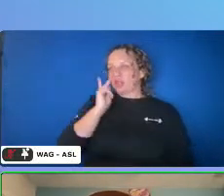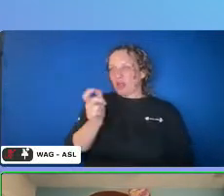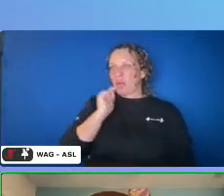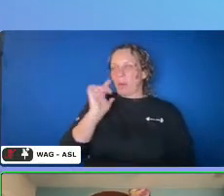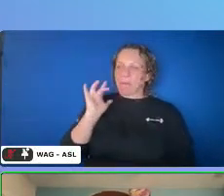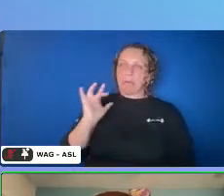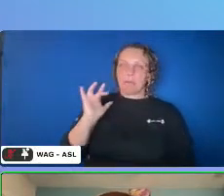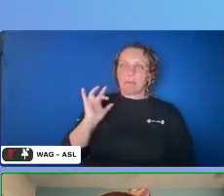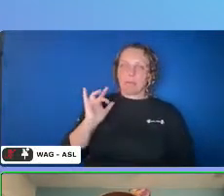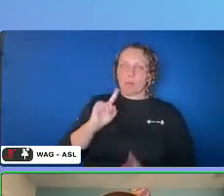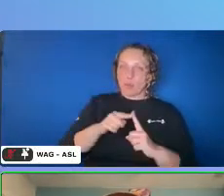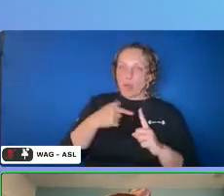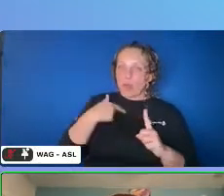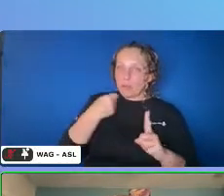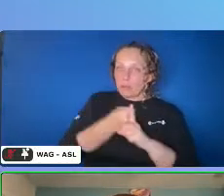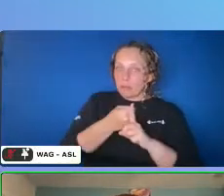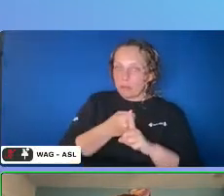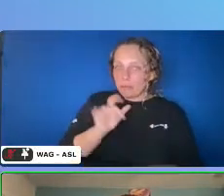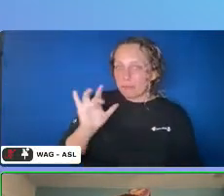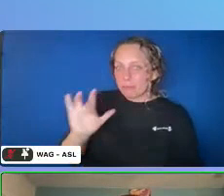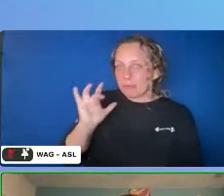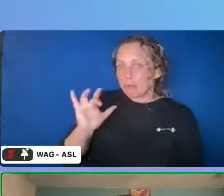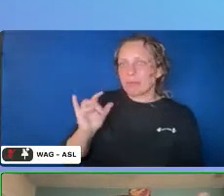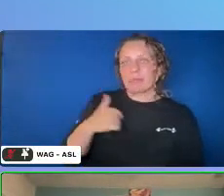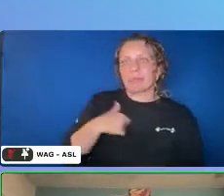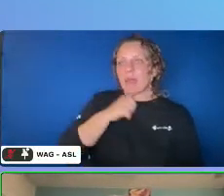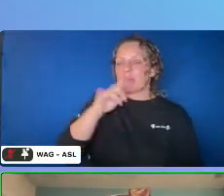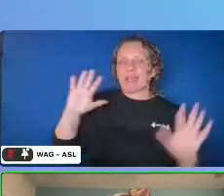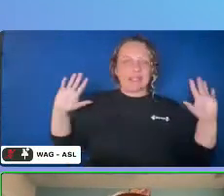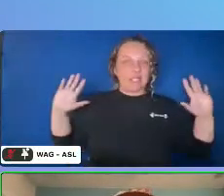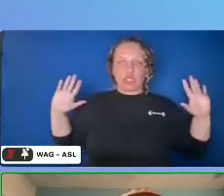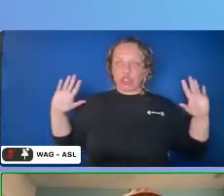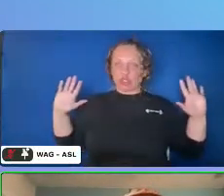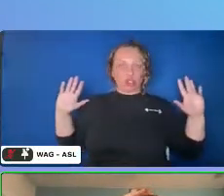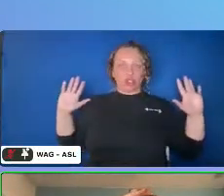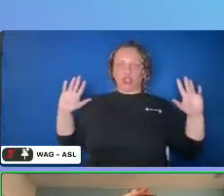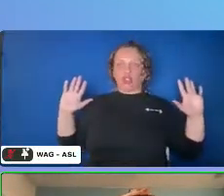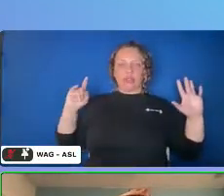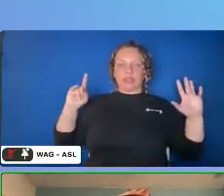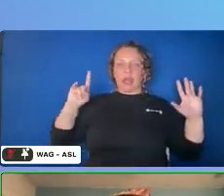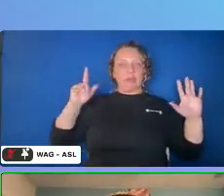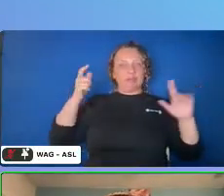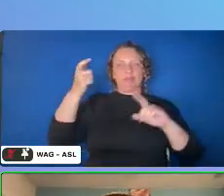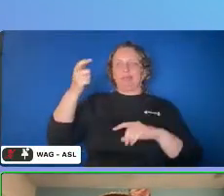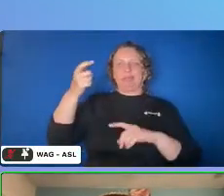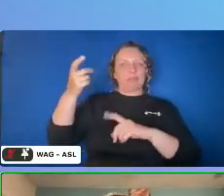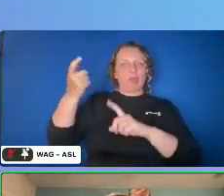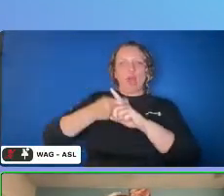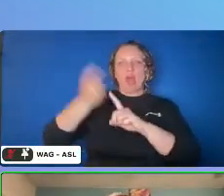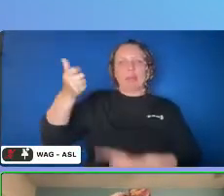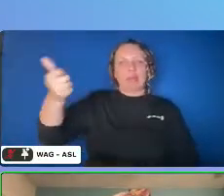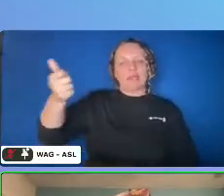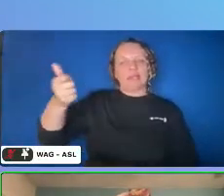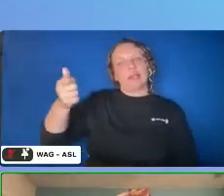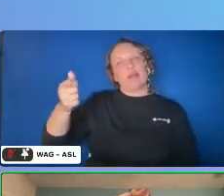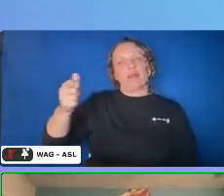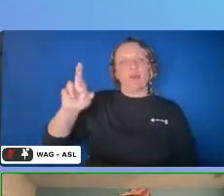As soon as I do, I'm not gonna touch my keyboard, I'm gonna let the robots tab through my page, and a number of accessibility checks